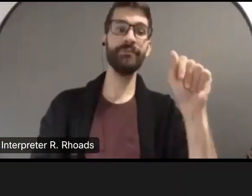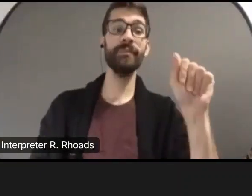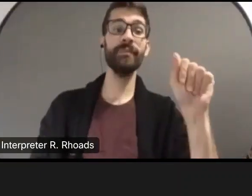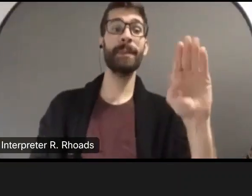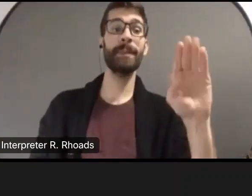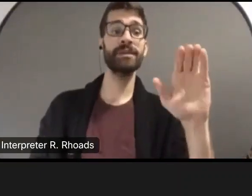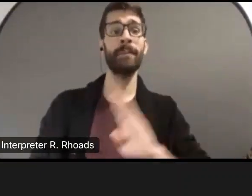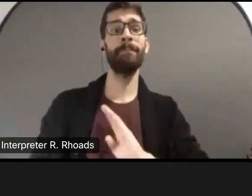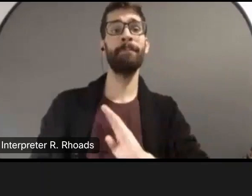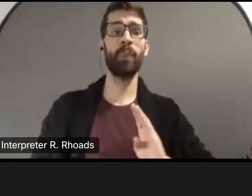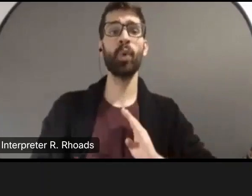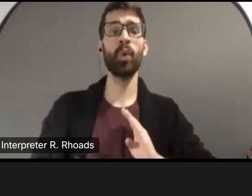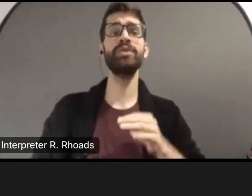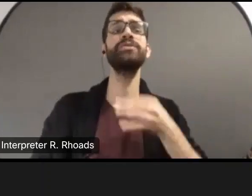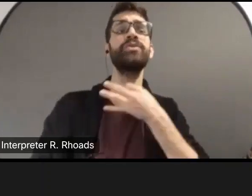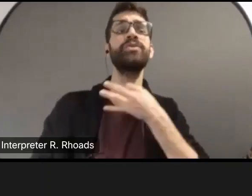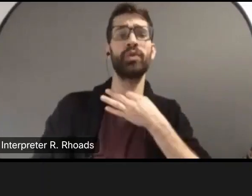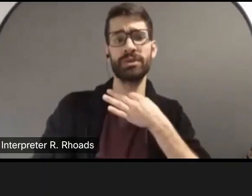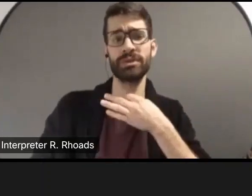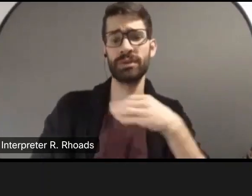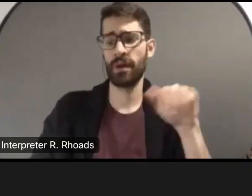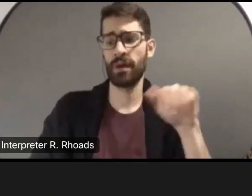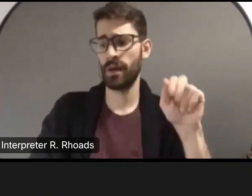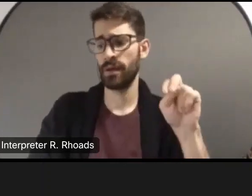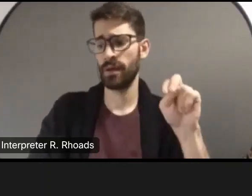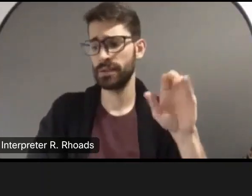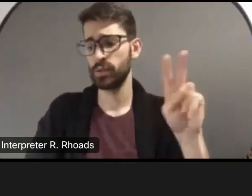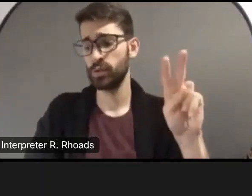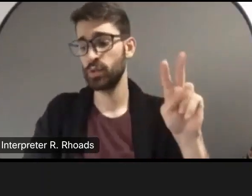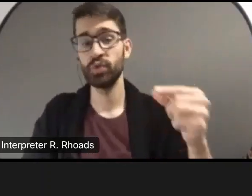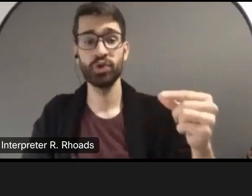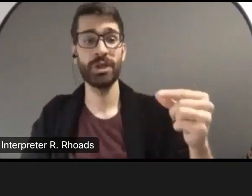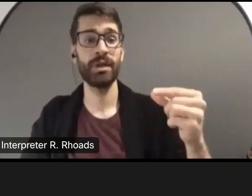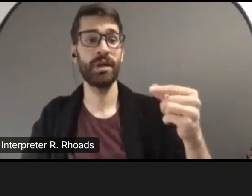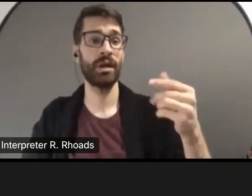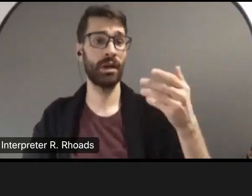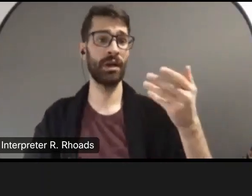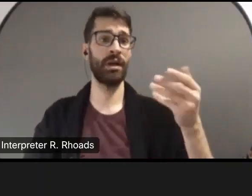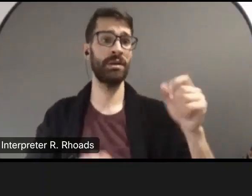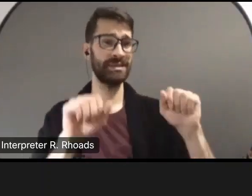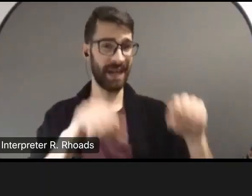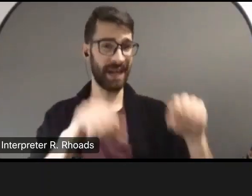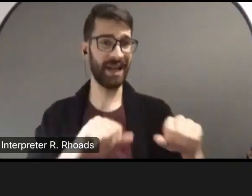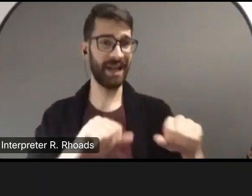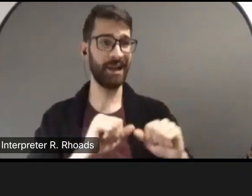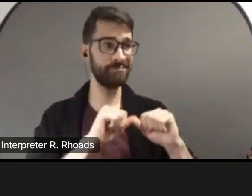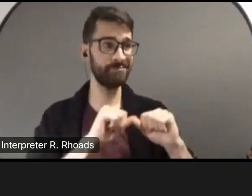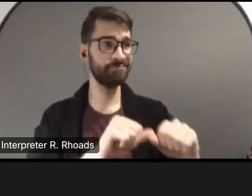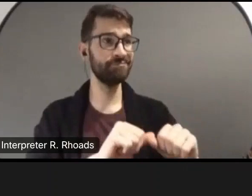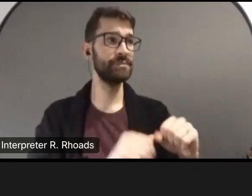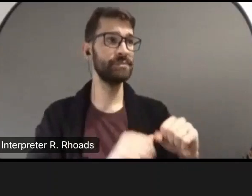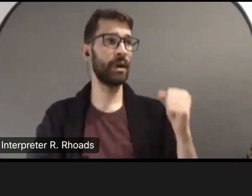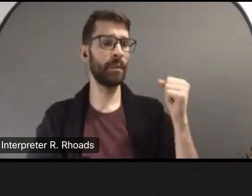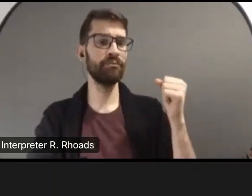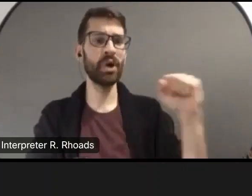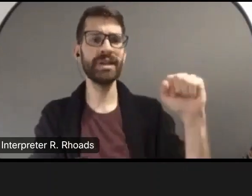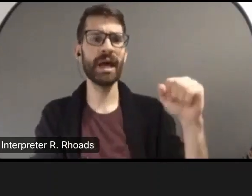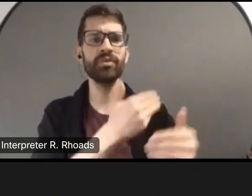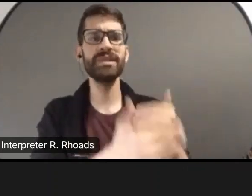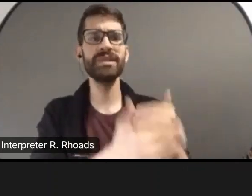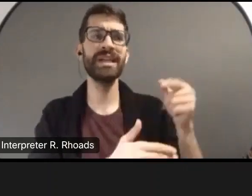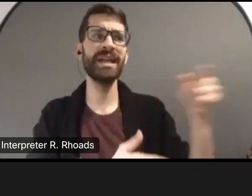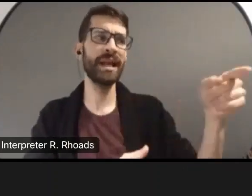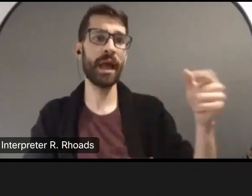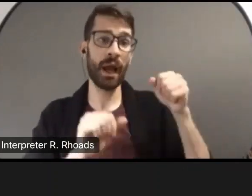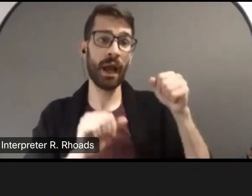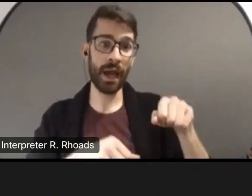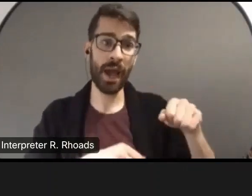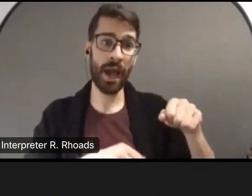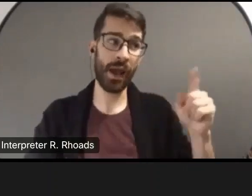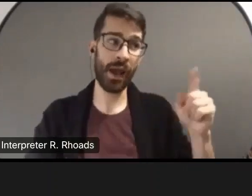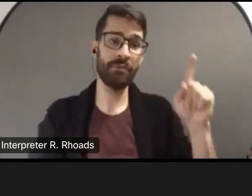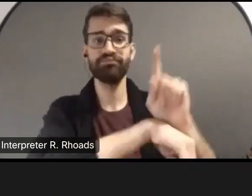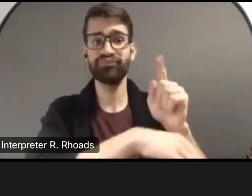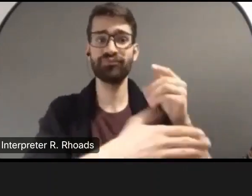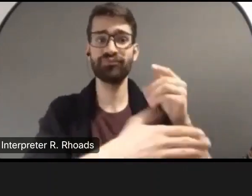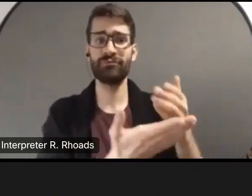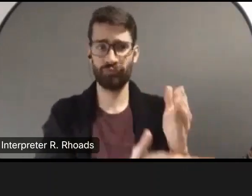about whether ANC2G would have standing in an ongoing protest proceeding because it's a protest,